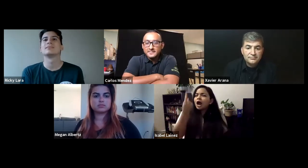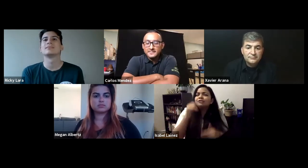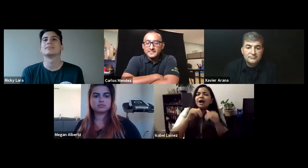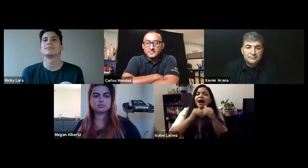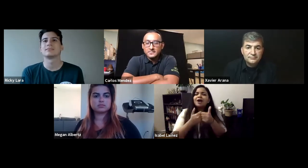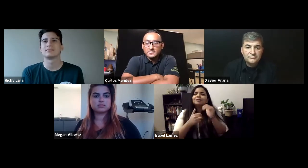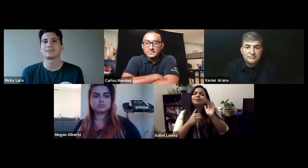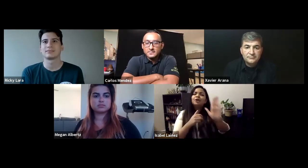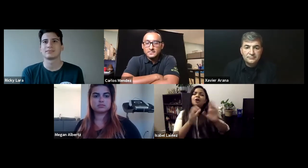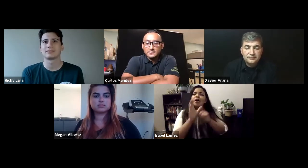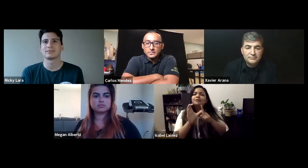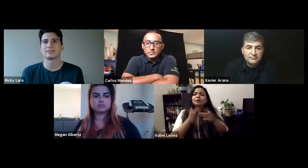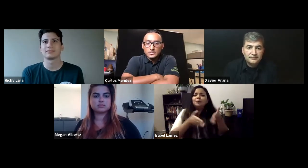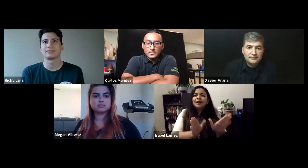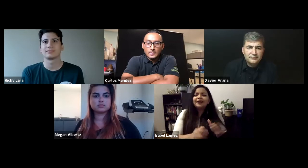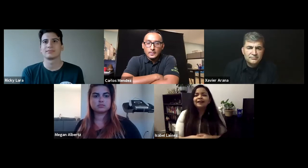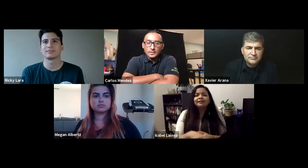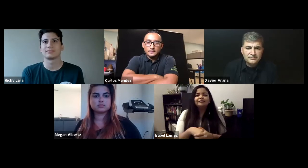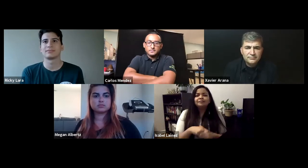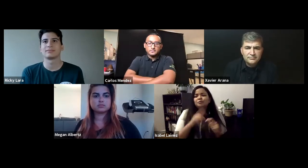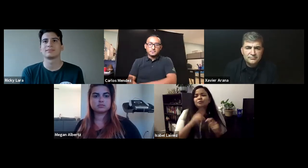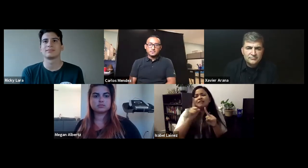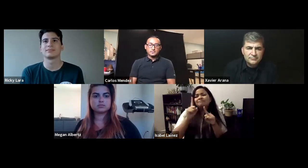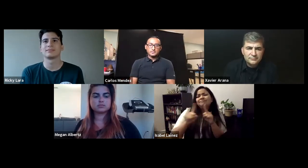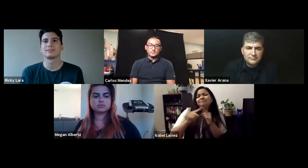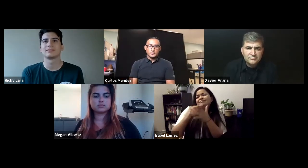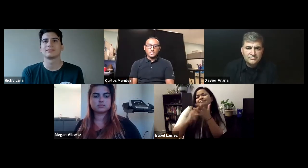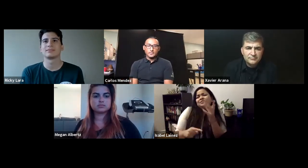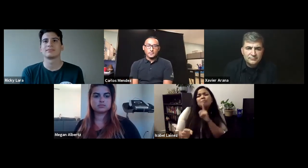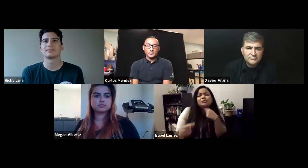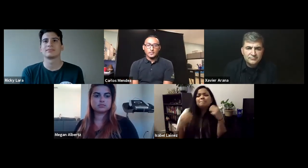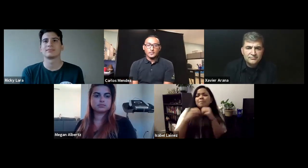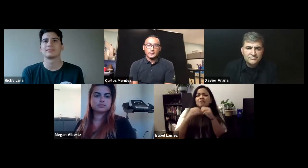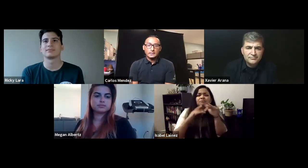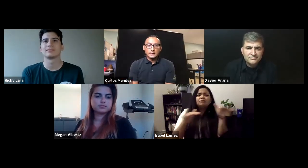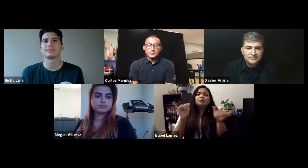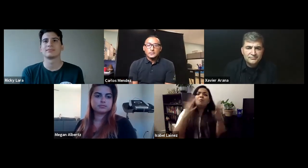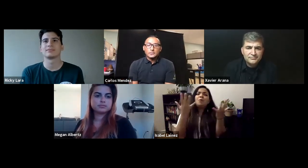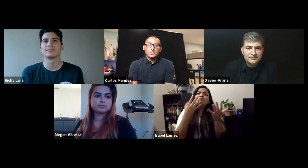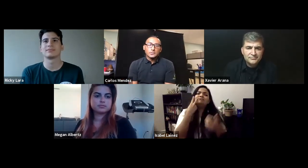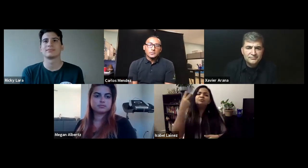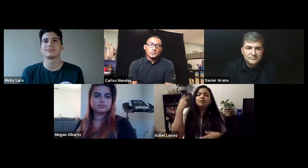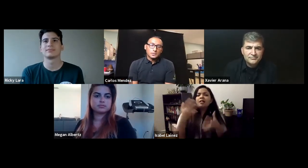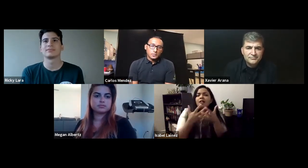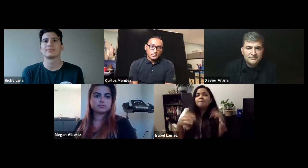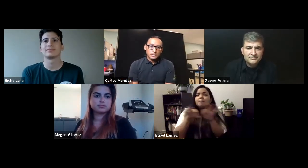about how to be involved with it. So, really, there's just so much diversity,